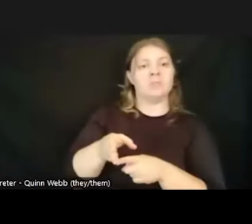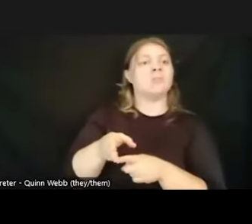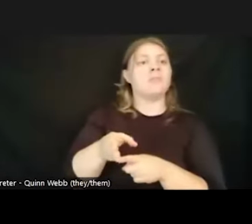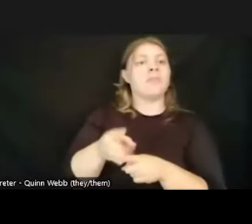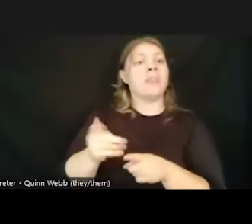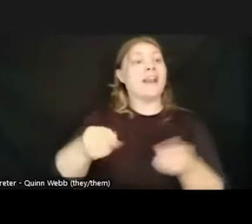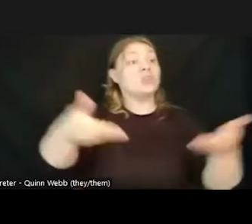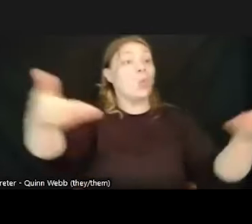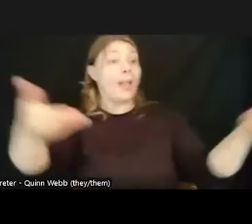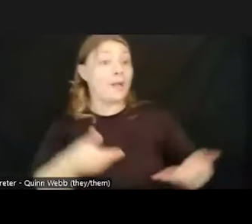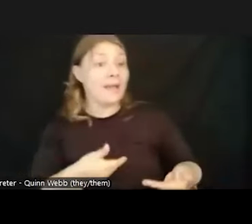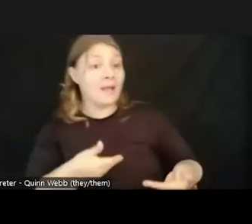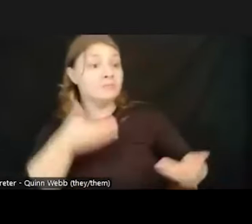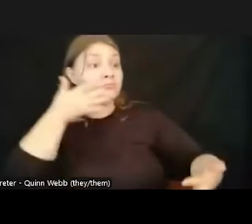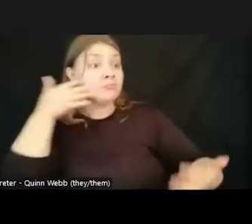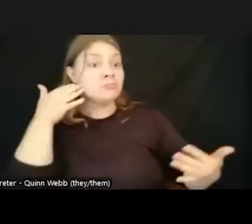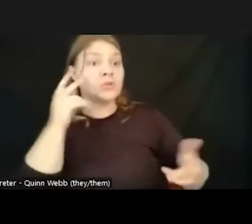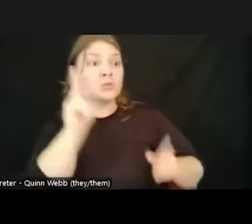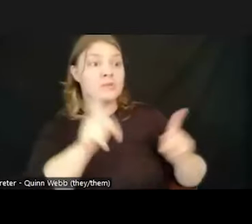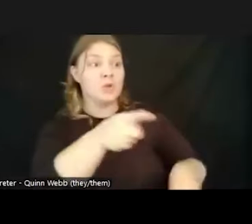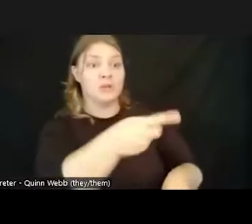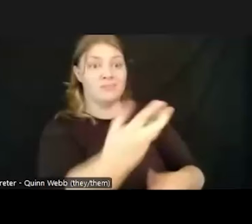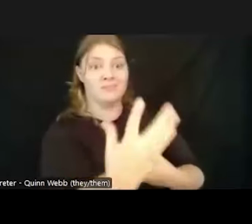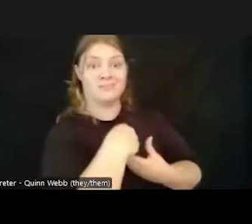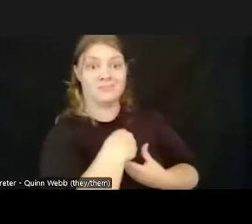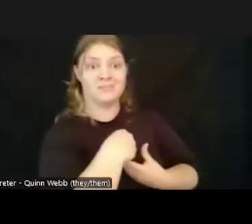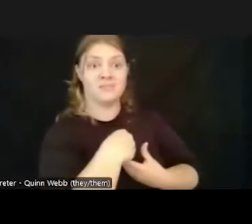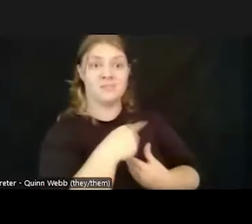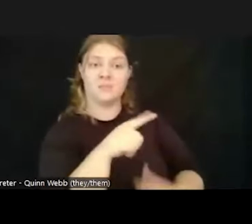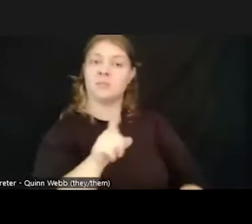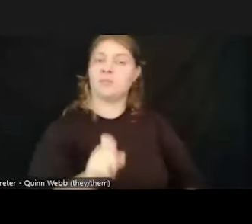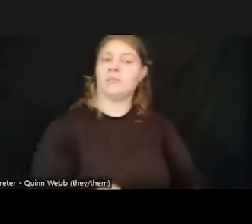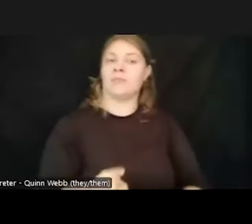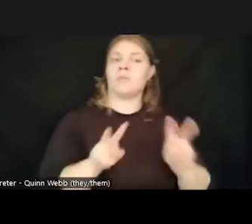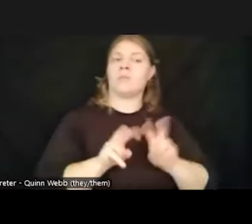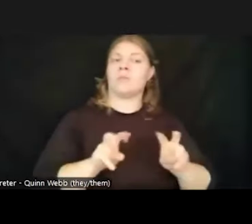welcoming to those individuals because that's important one of the things that we pride